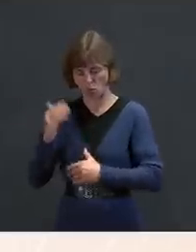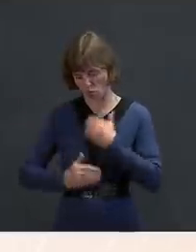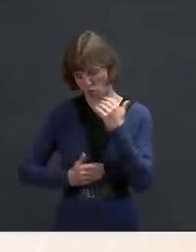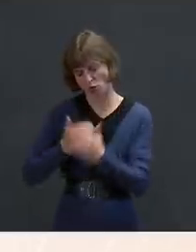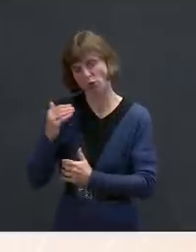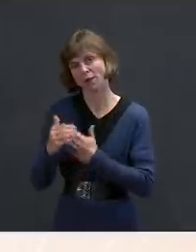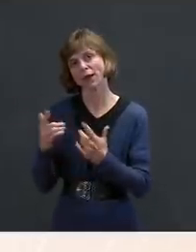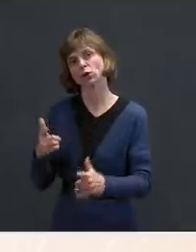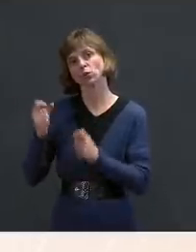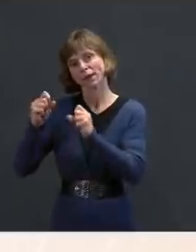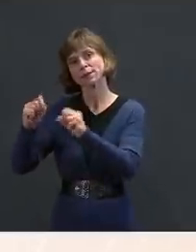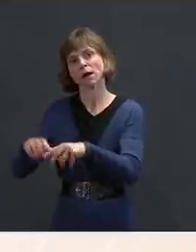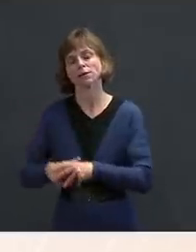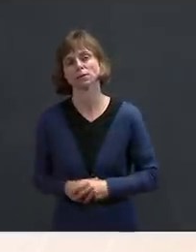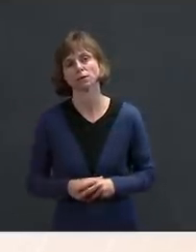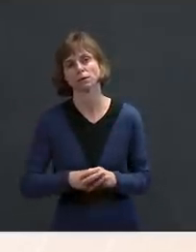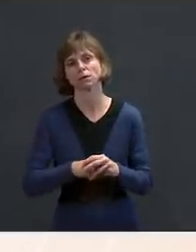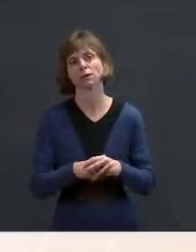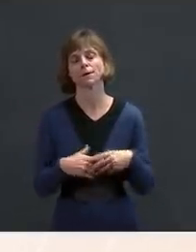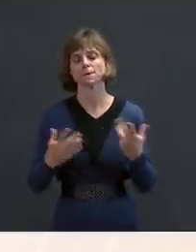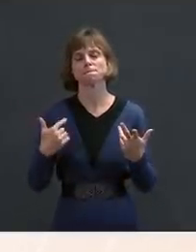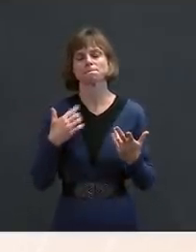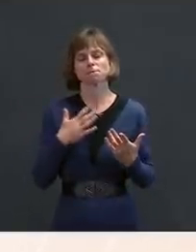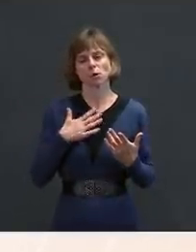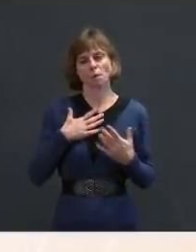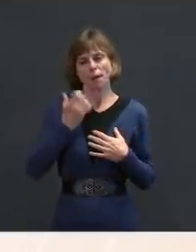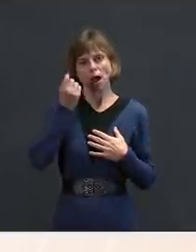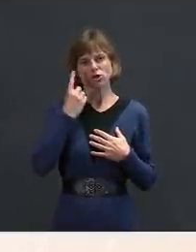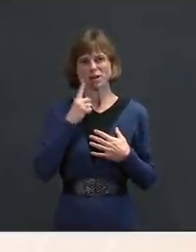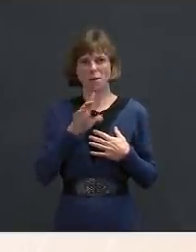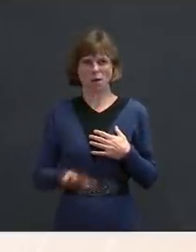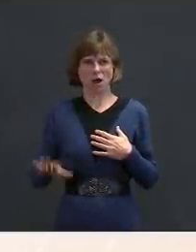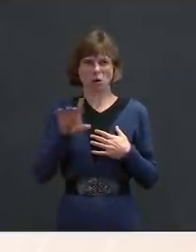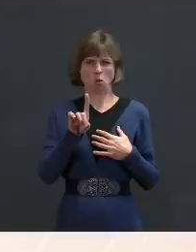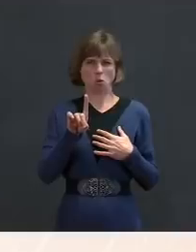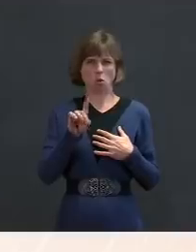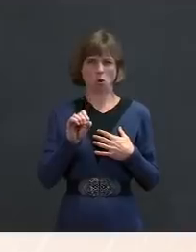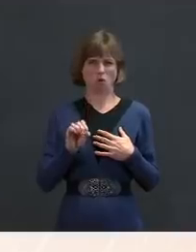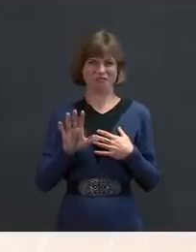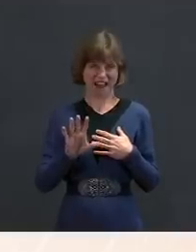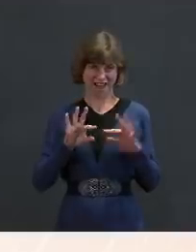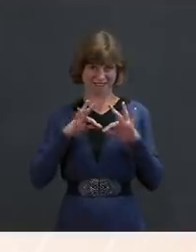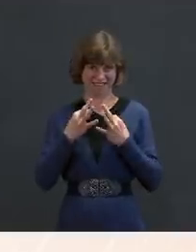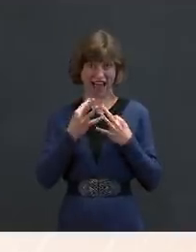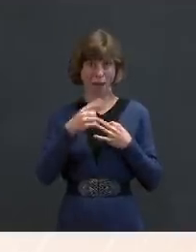There have been, I understand, approximately 105 families reunited in --